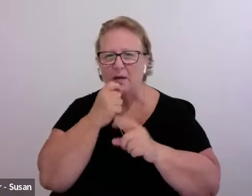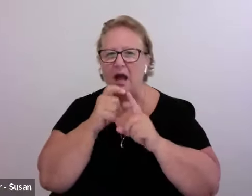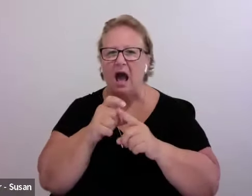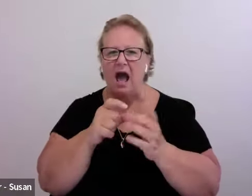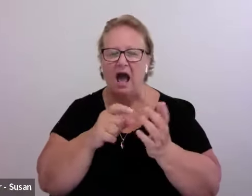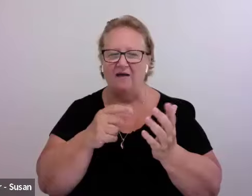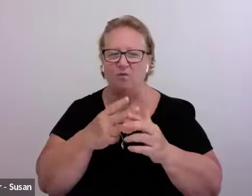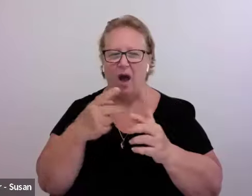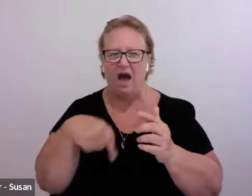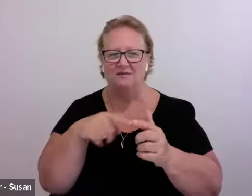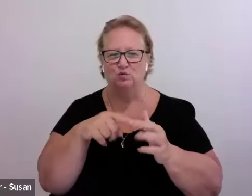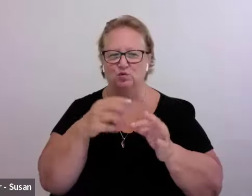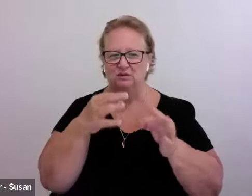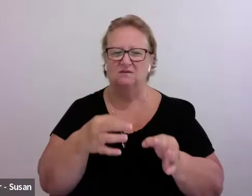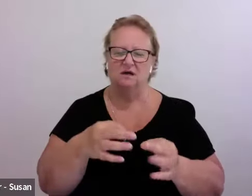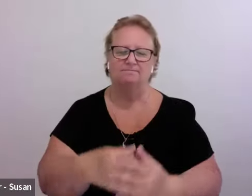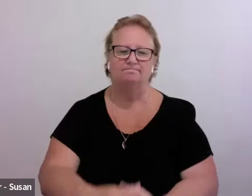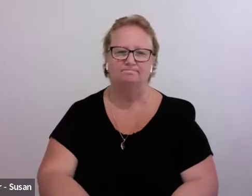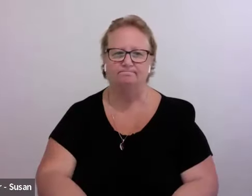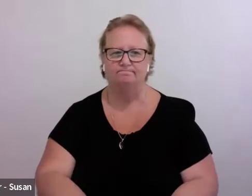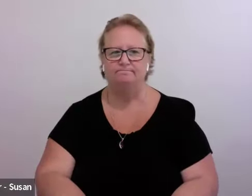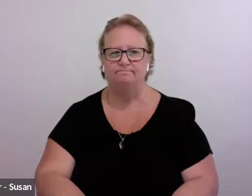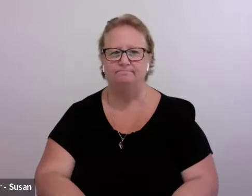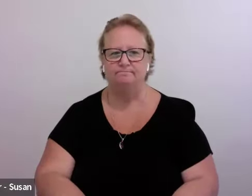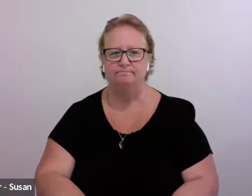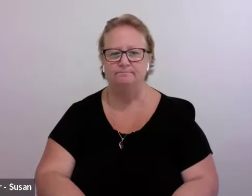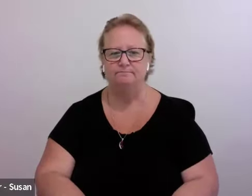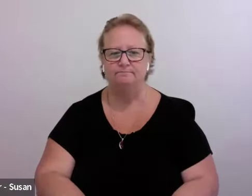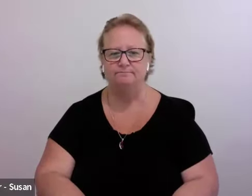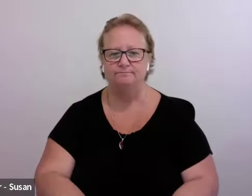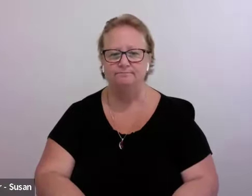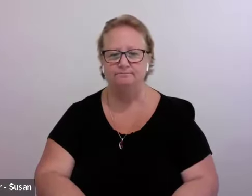how leadership is distributed. If there are vague or generic